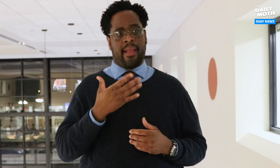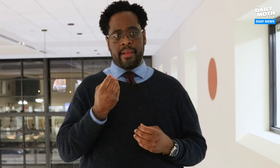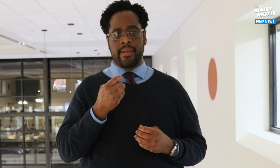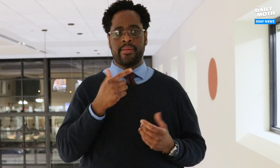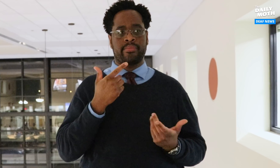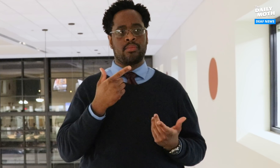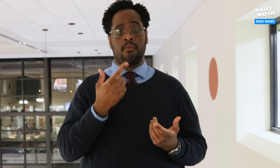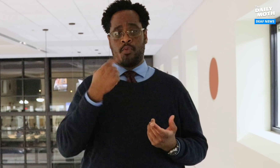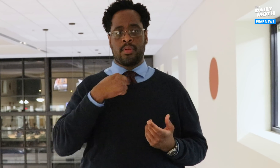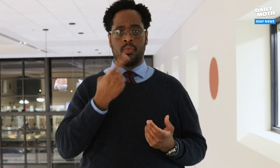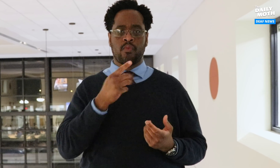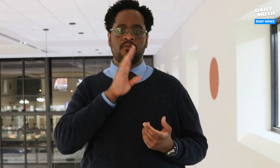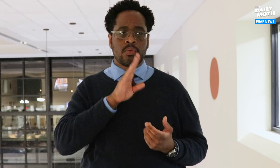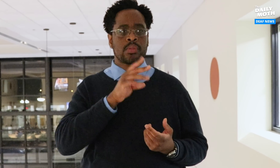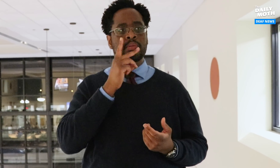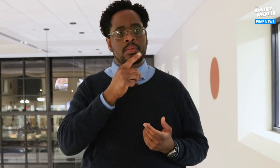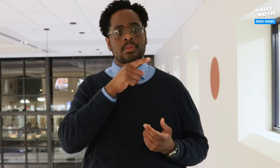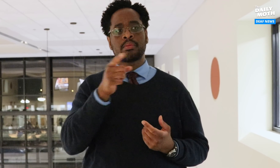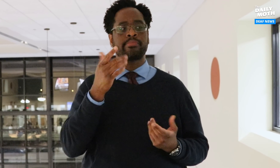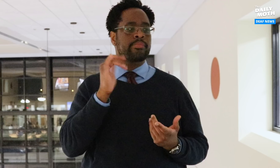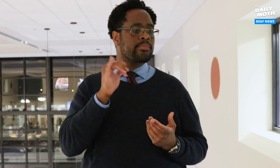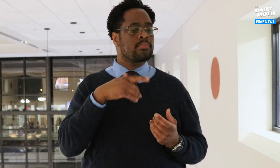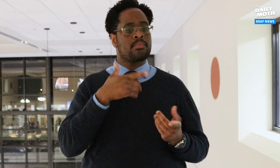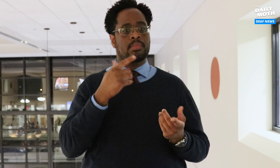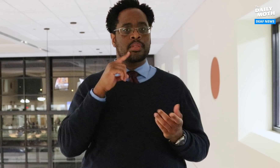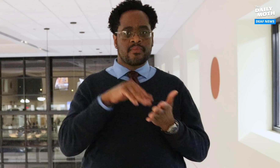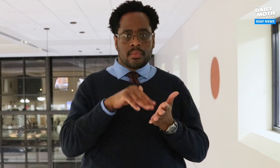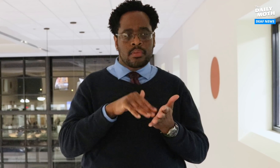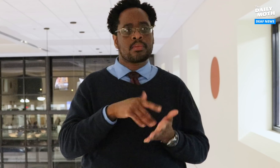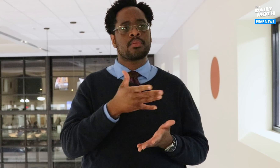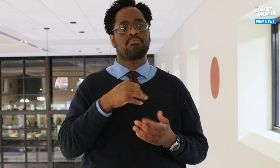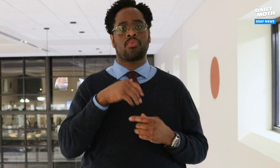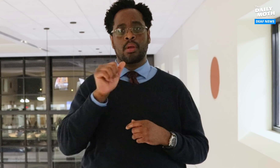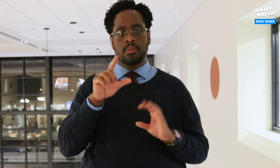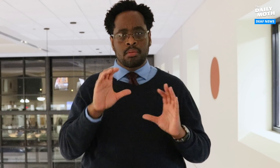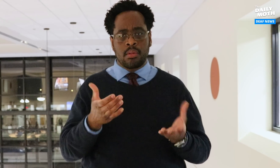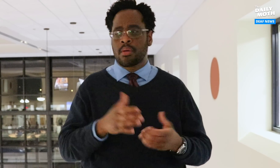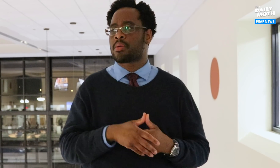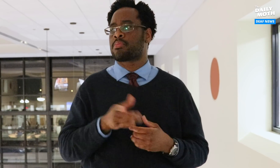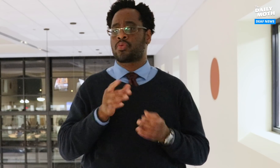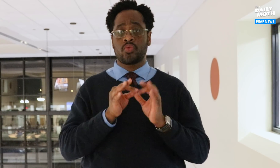For me, it is frustrating to see Deaf Studies or ASL classes